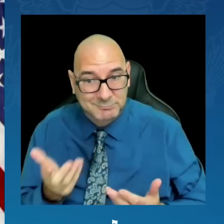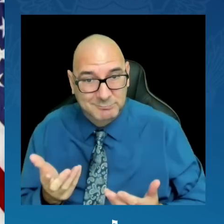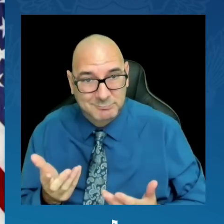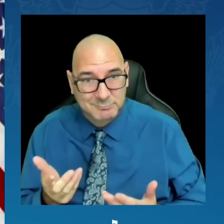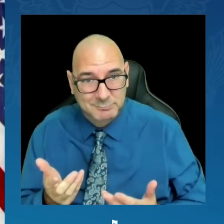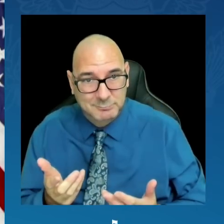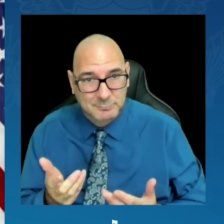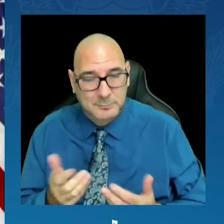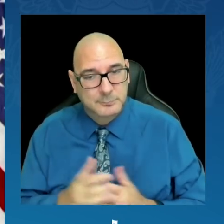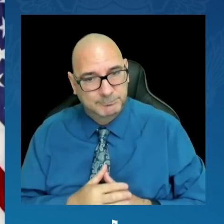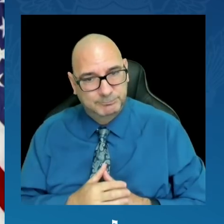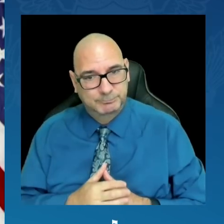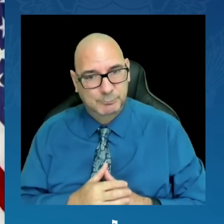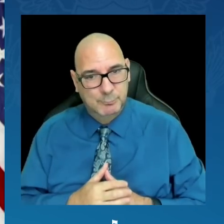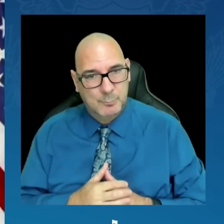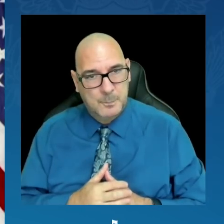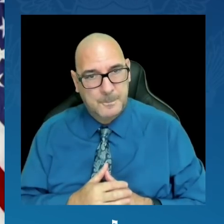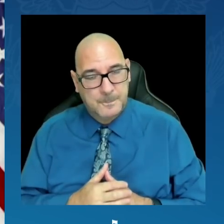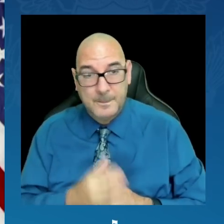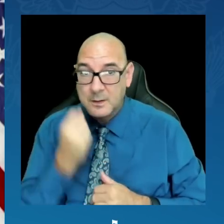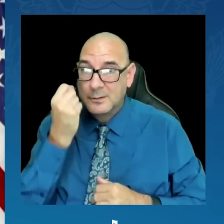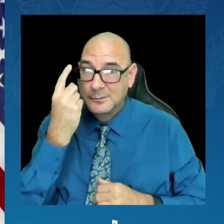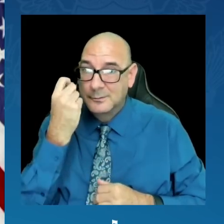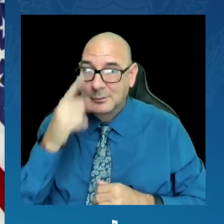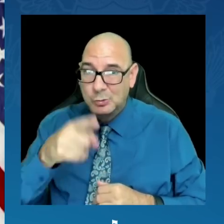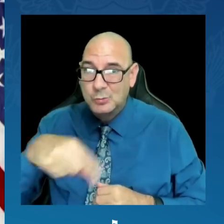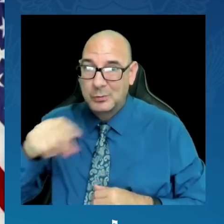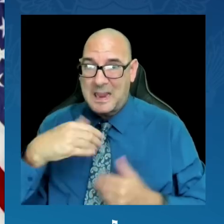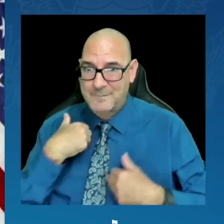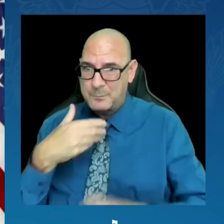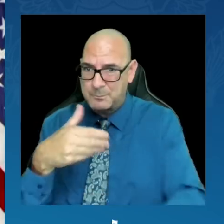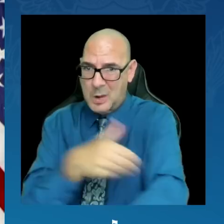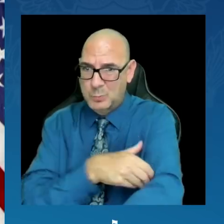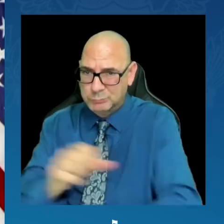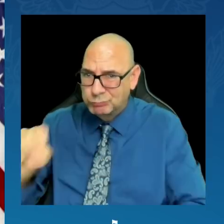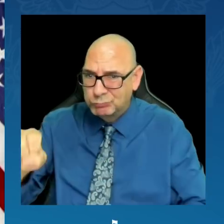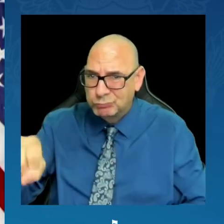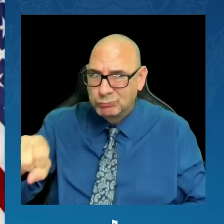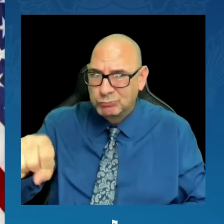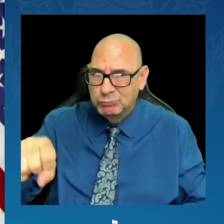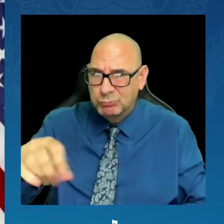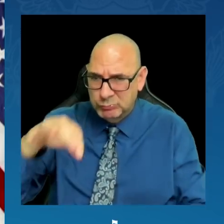You have the power to elect leaders who will defend and protect your rights.